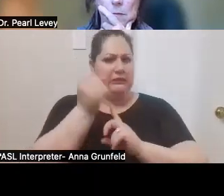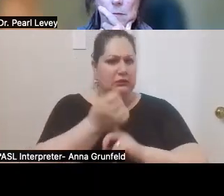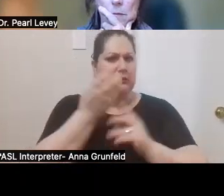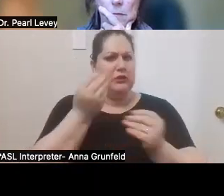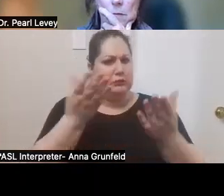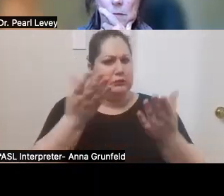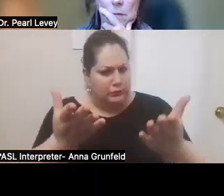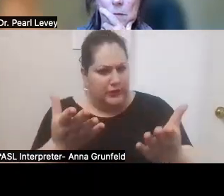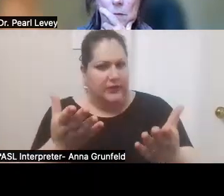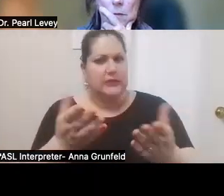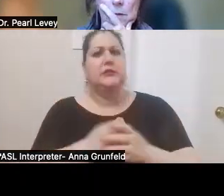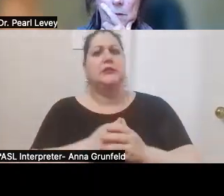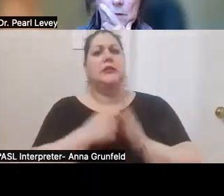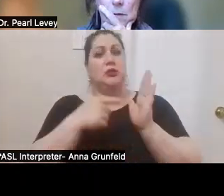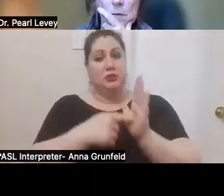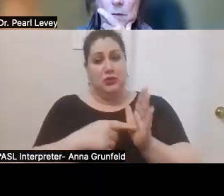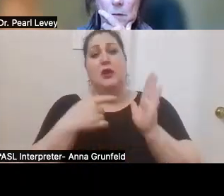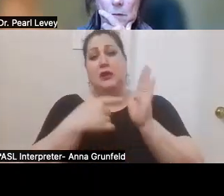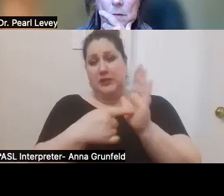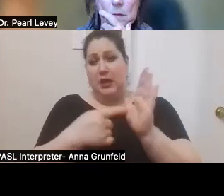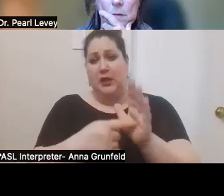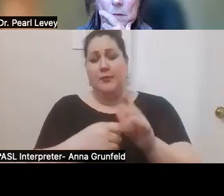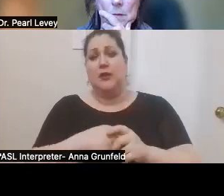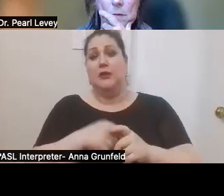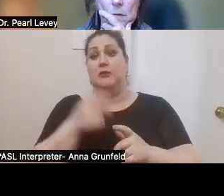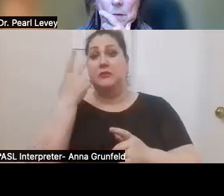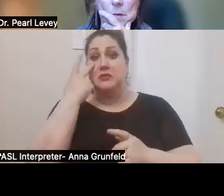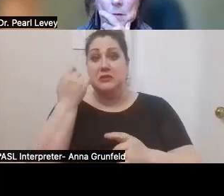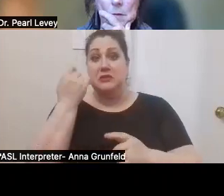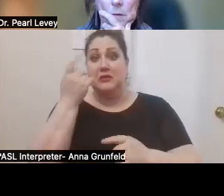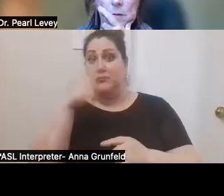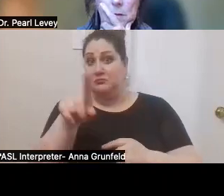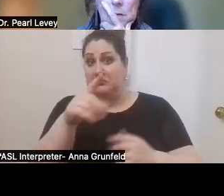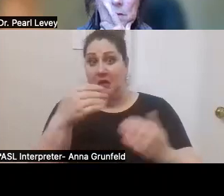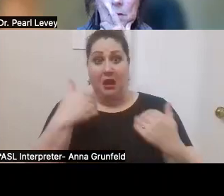to see if you've had anything, anything like this and any thoughts on how to manage this.